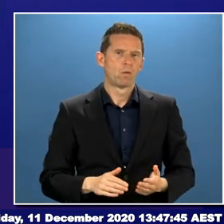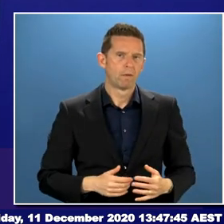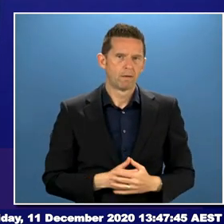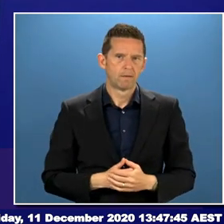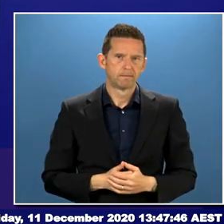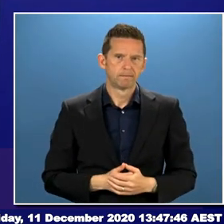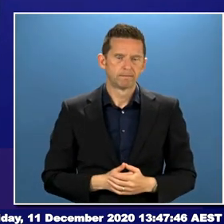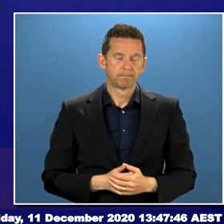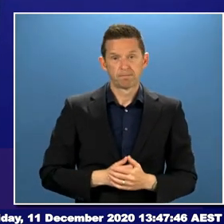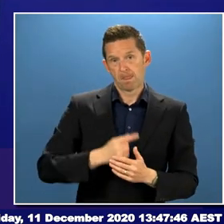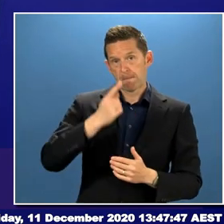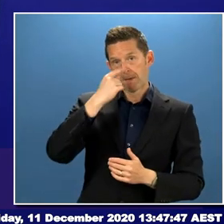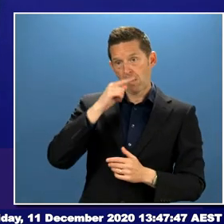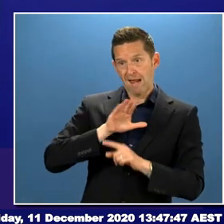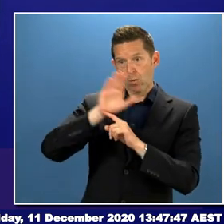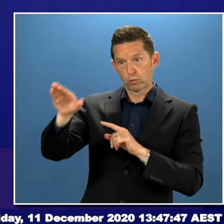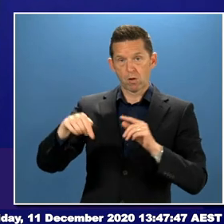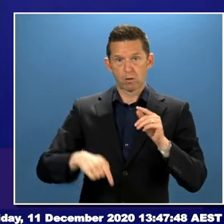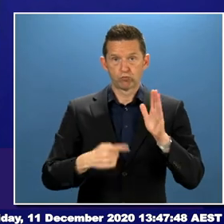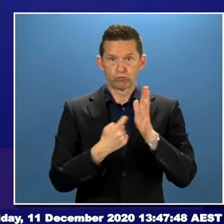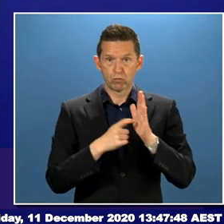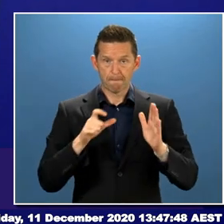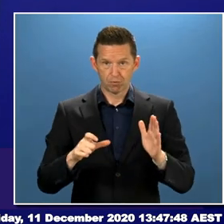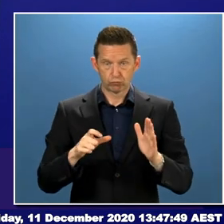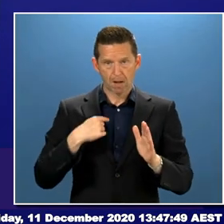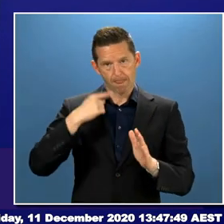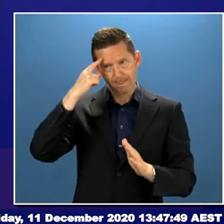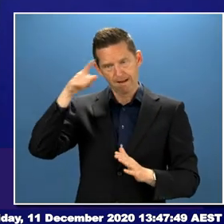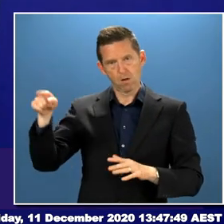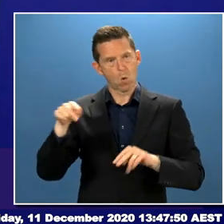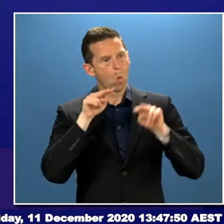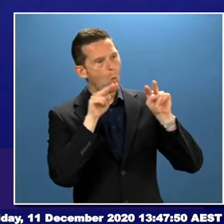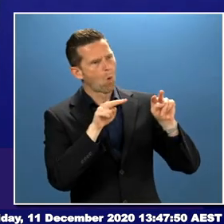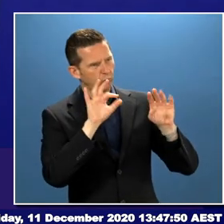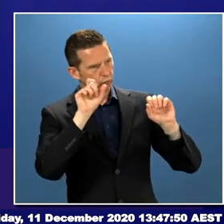People outside the Commission, I don't think, fully realise just how much work,